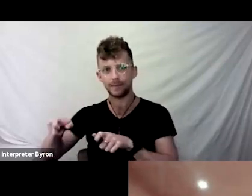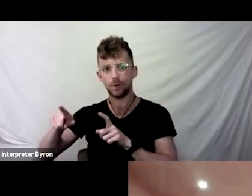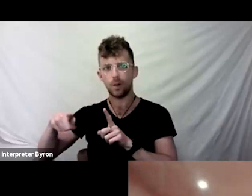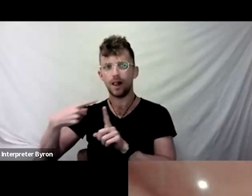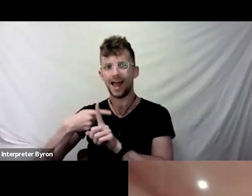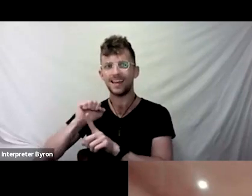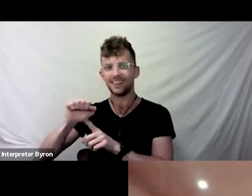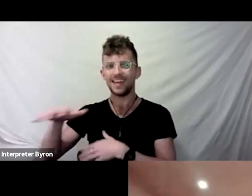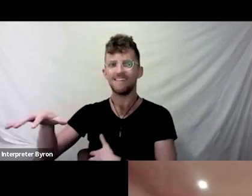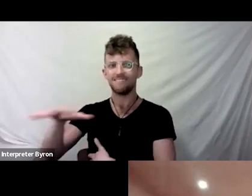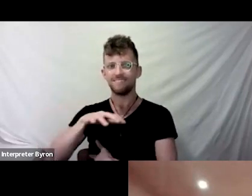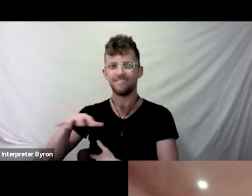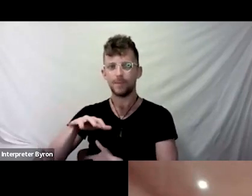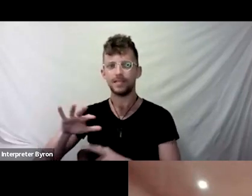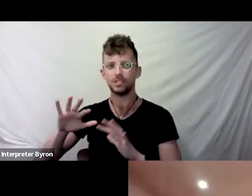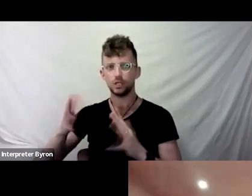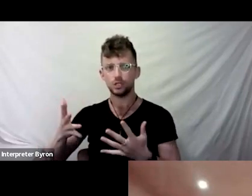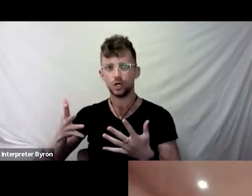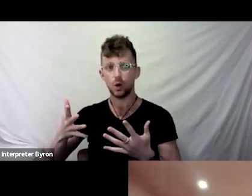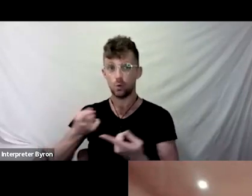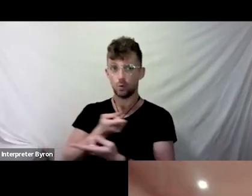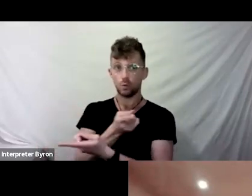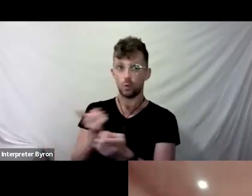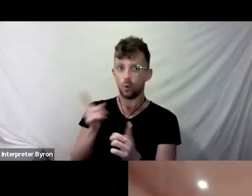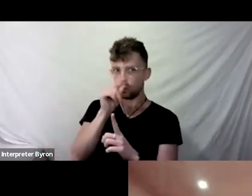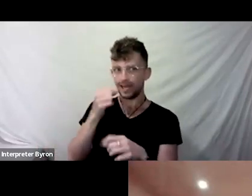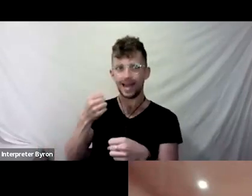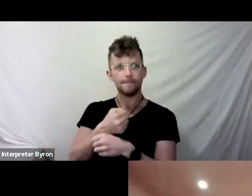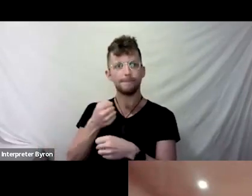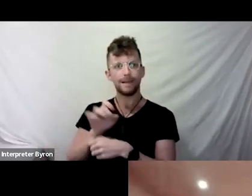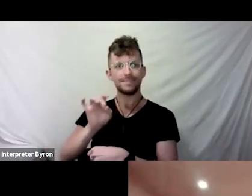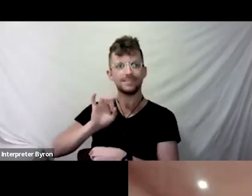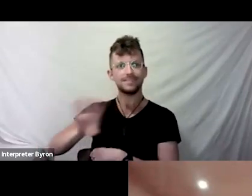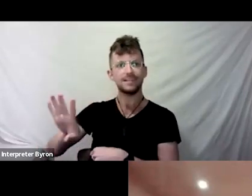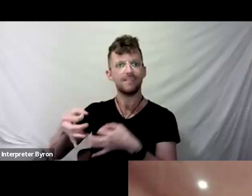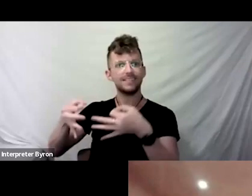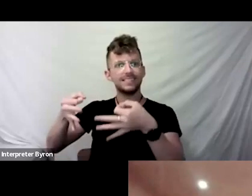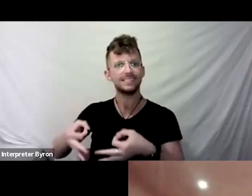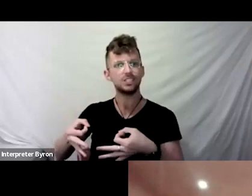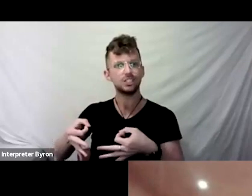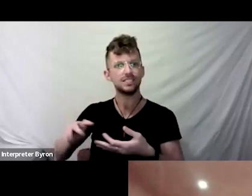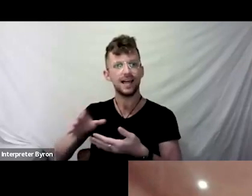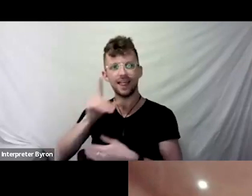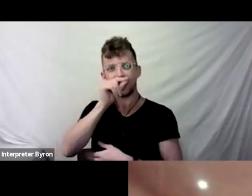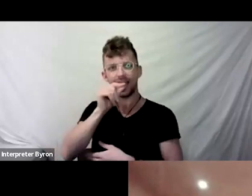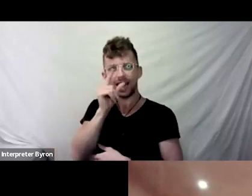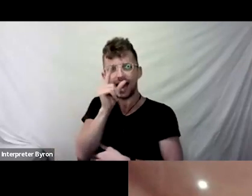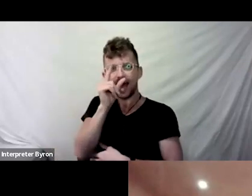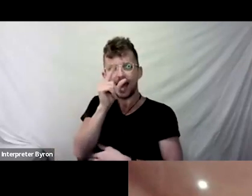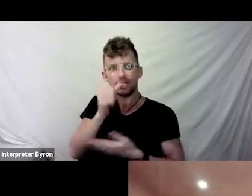so that you can make decisions yourself on the supports that will enable you to live your own good lives and enhancing